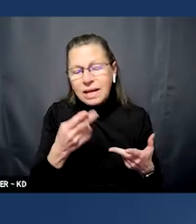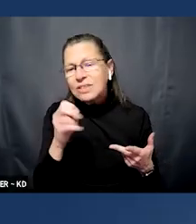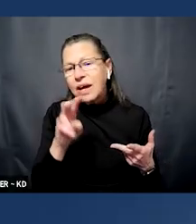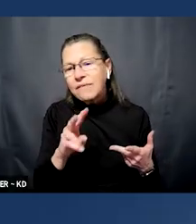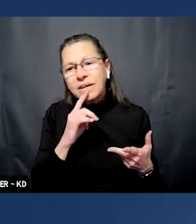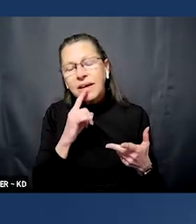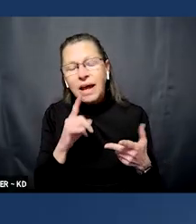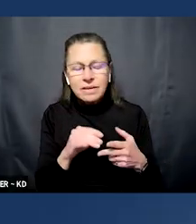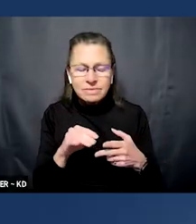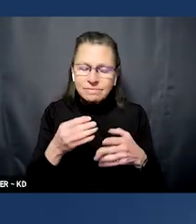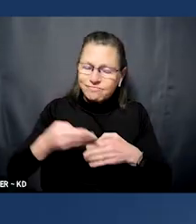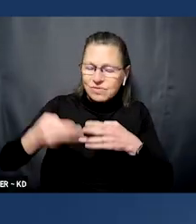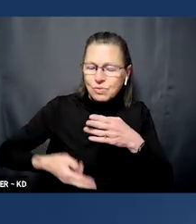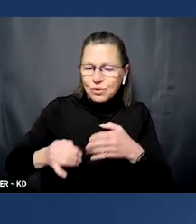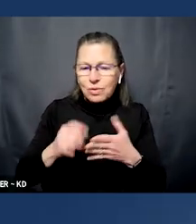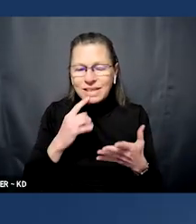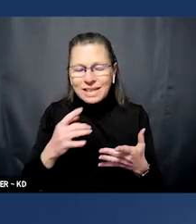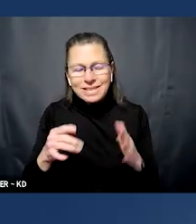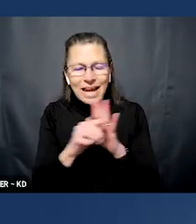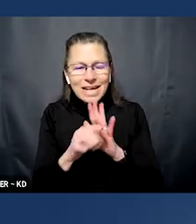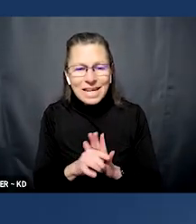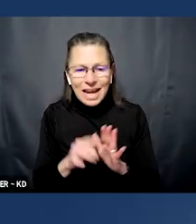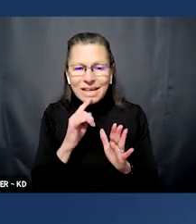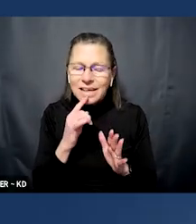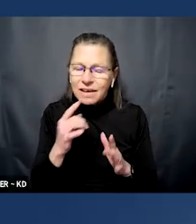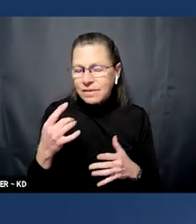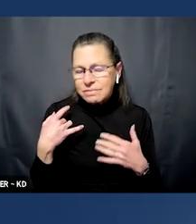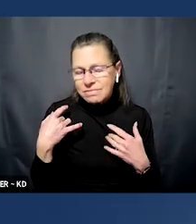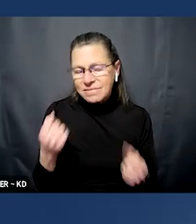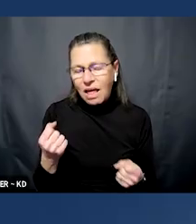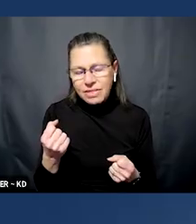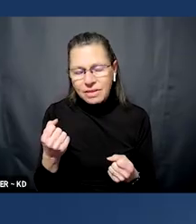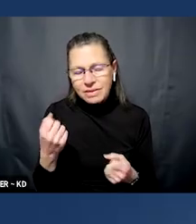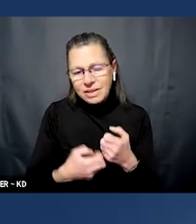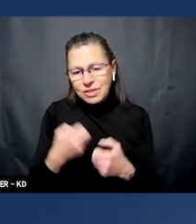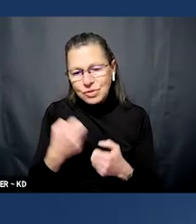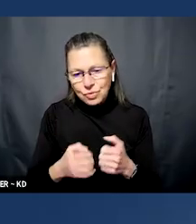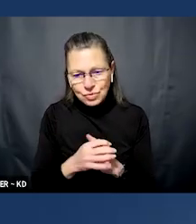outcomes including linkage and retention in HIV care. The calls for trauma-informed care began,